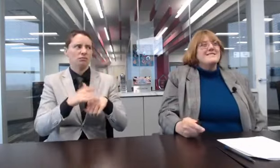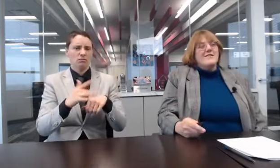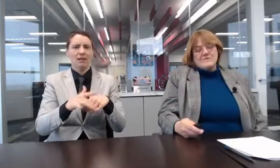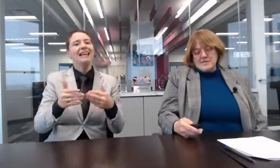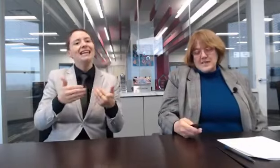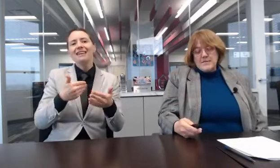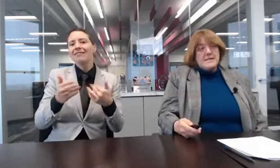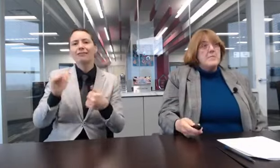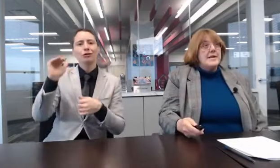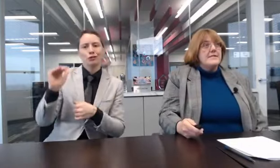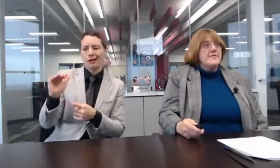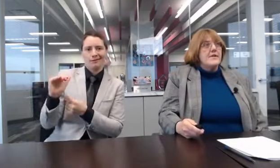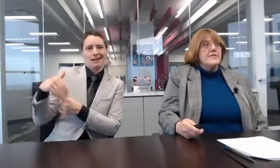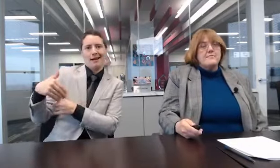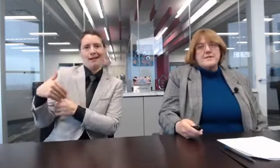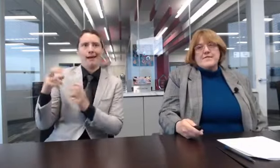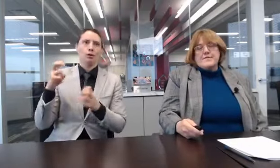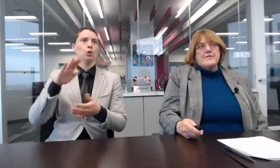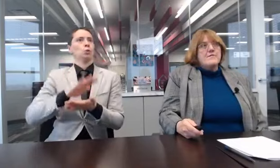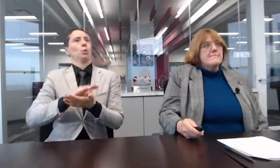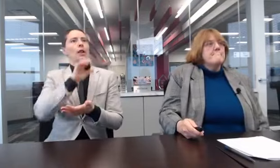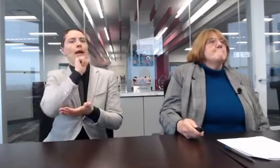So keep that in mind if you have a three to five year old.